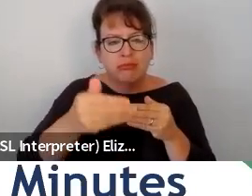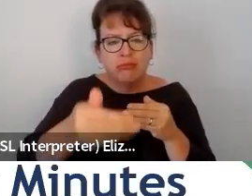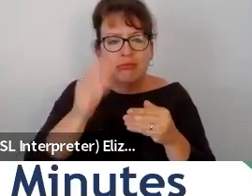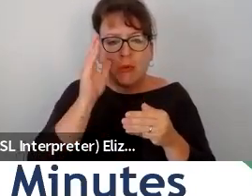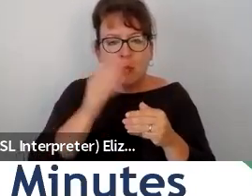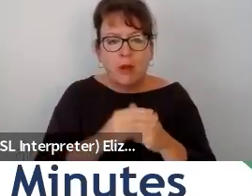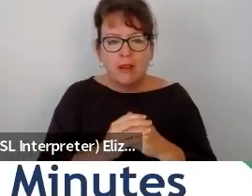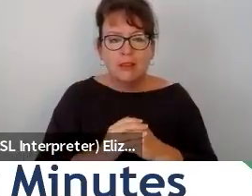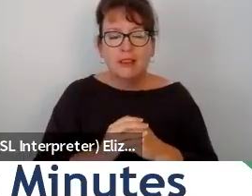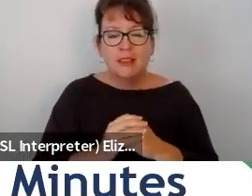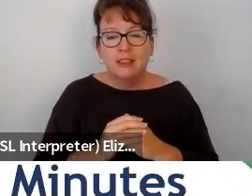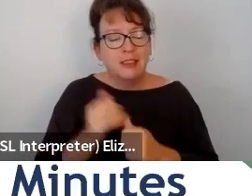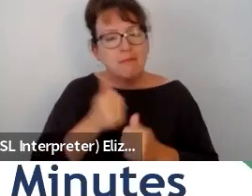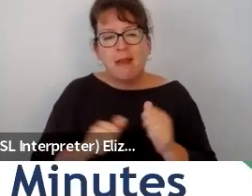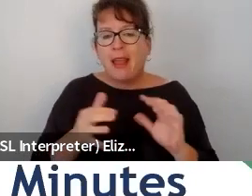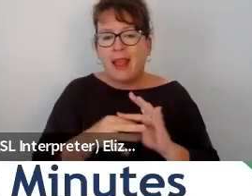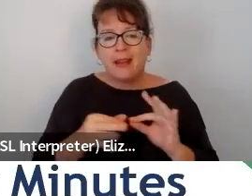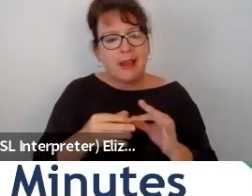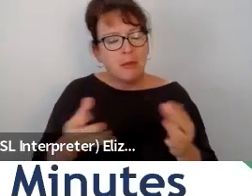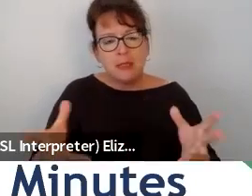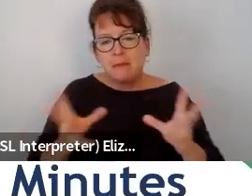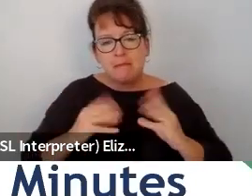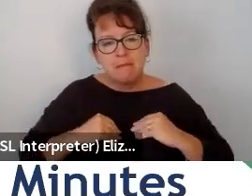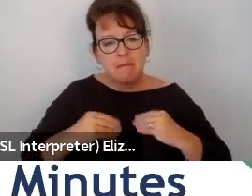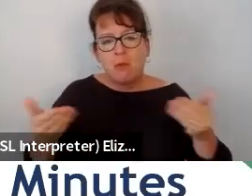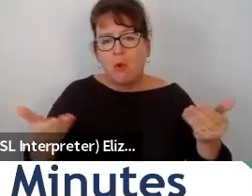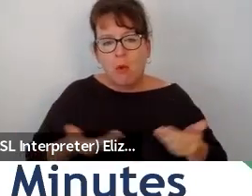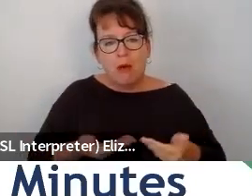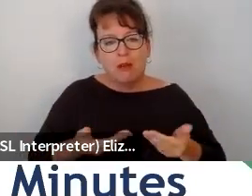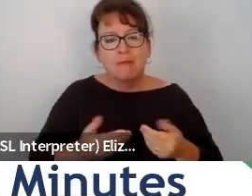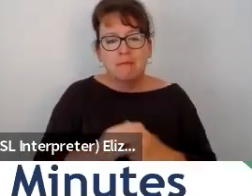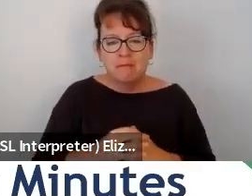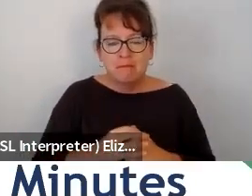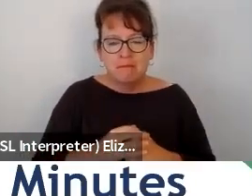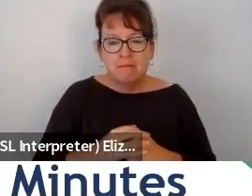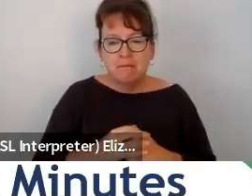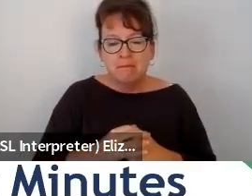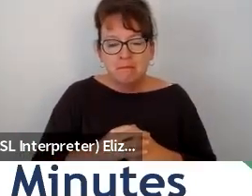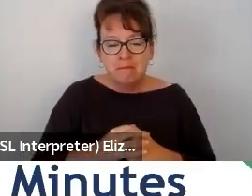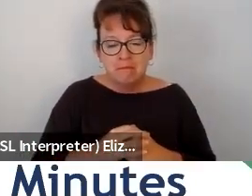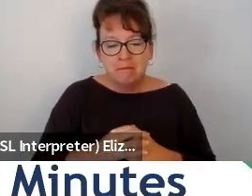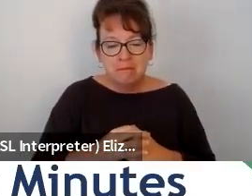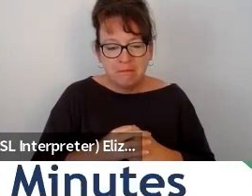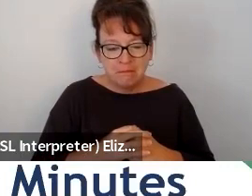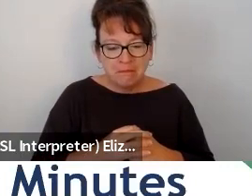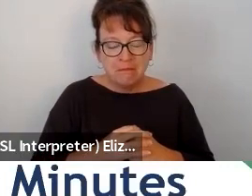to net-zero emissions for the transportation sector by 2050 by mode of transportation. I